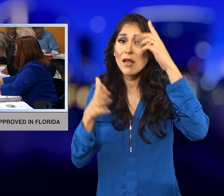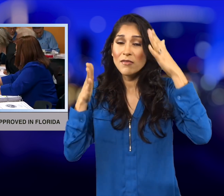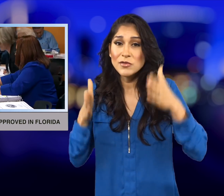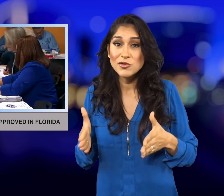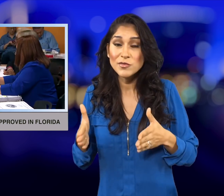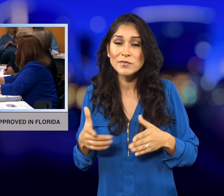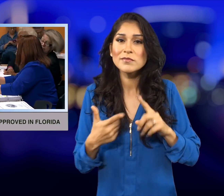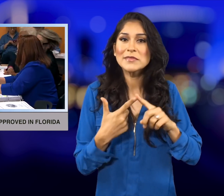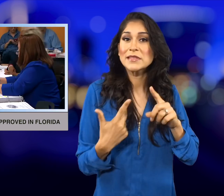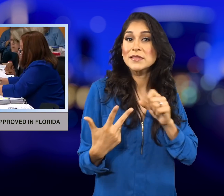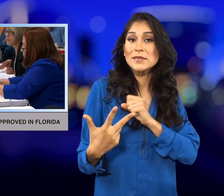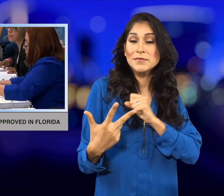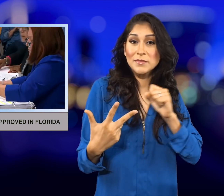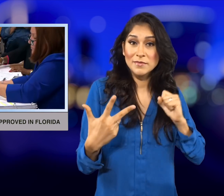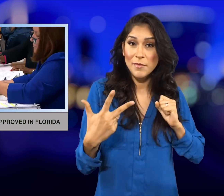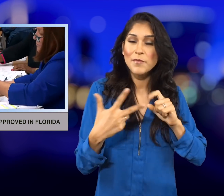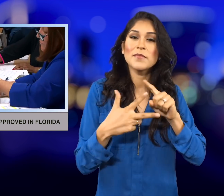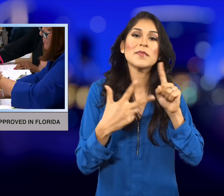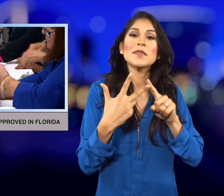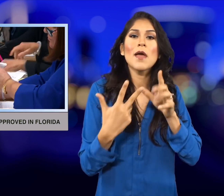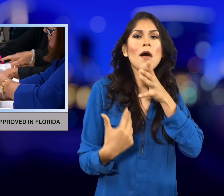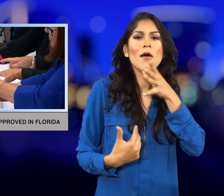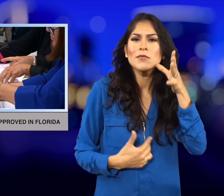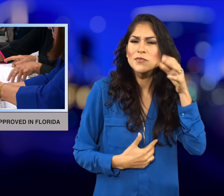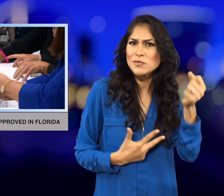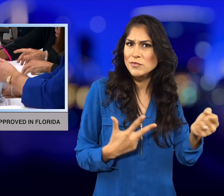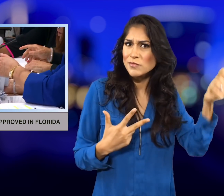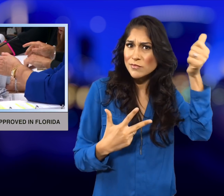Senate and Agricultural Commissioner.